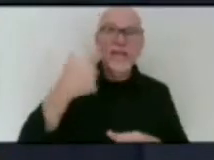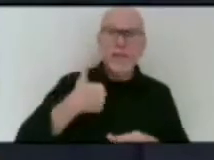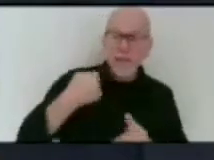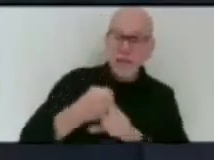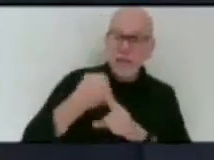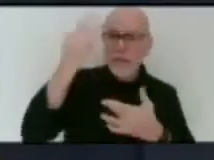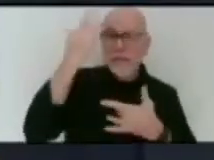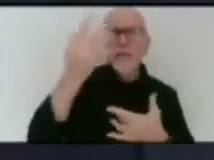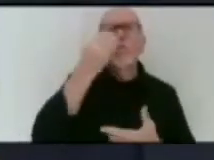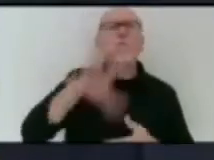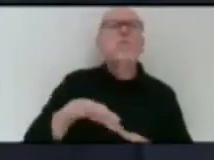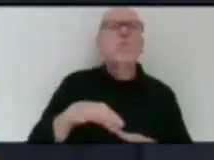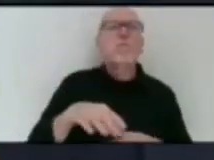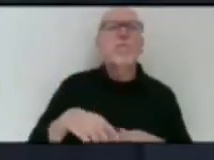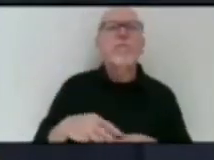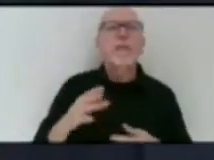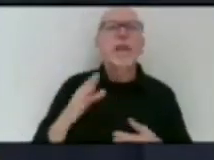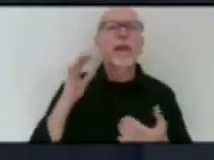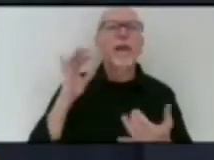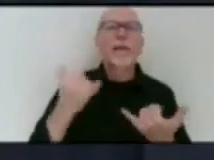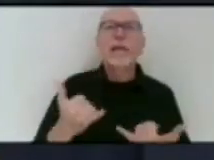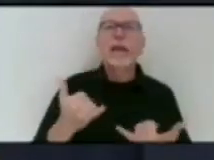And that brings us toe where we are today.